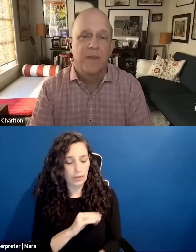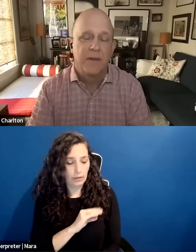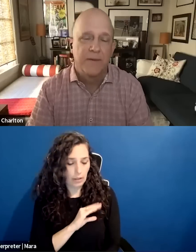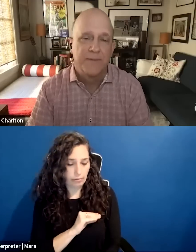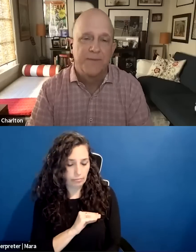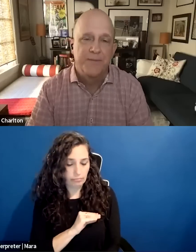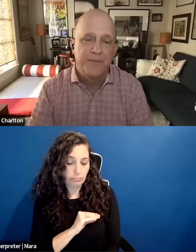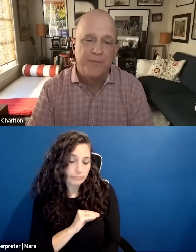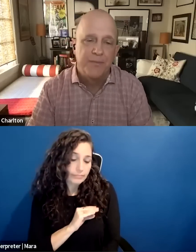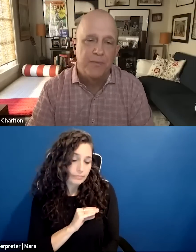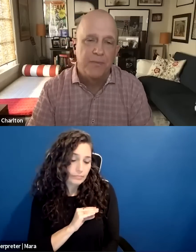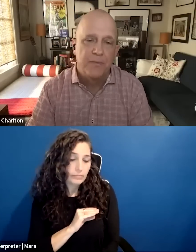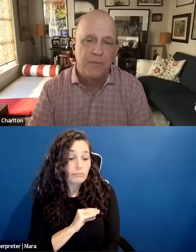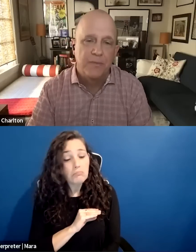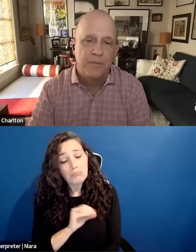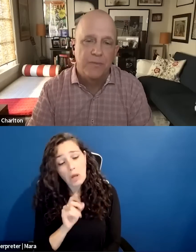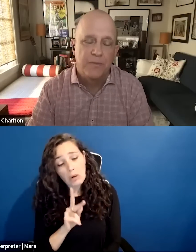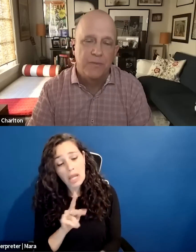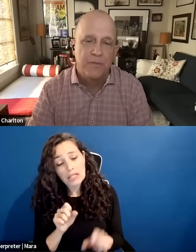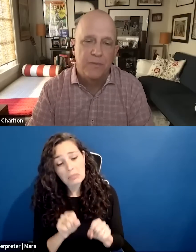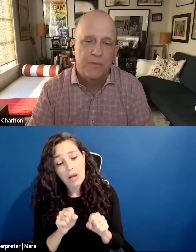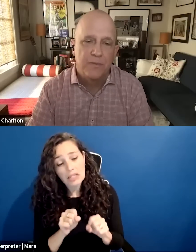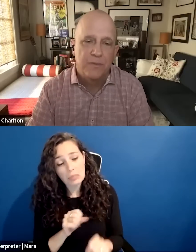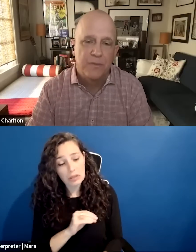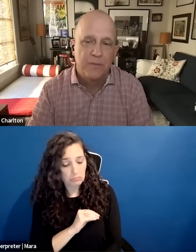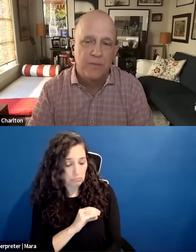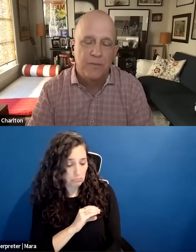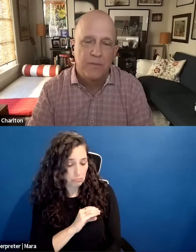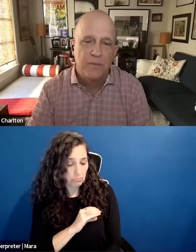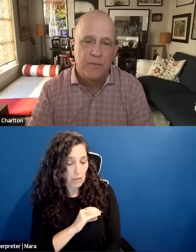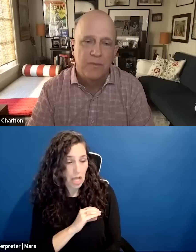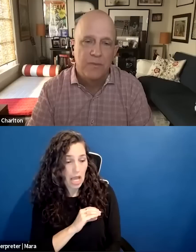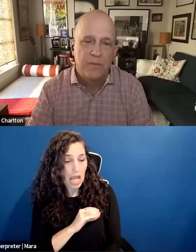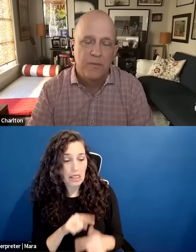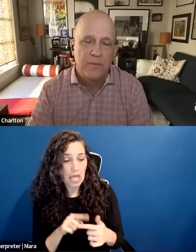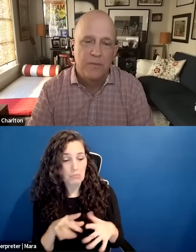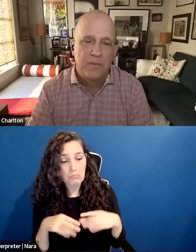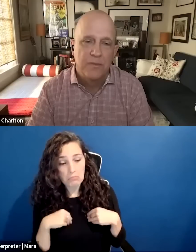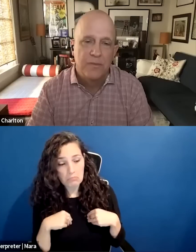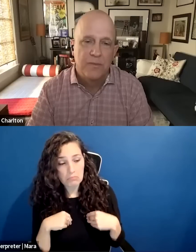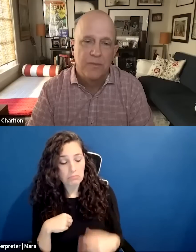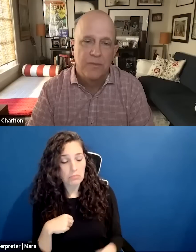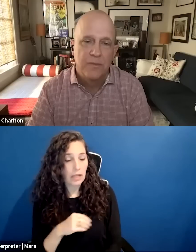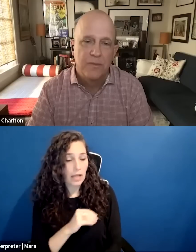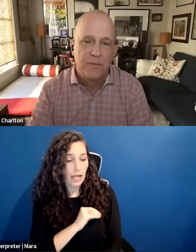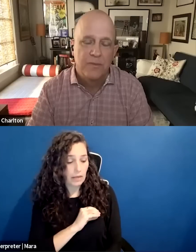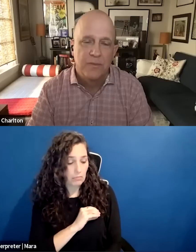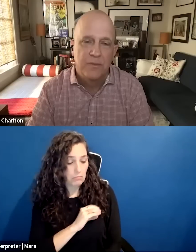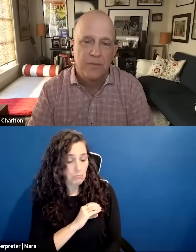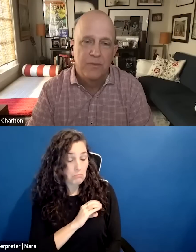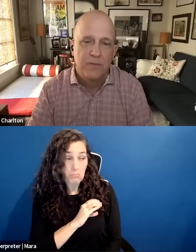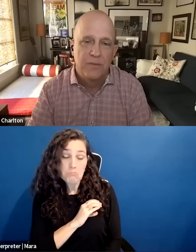And then when we're in possibility, maybe going from possibility to probability like, "Okay, this can probably happen."